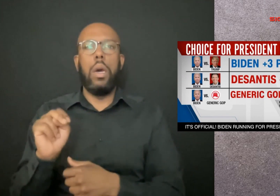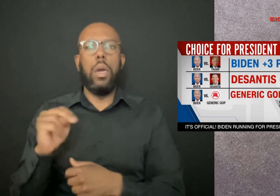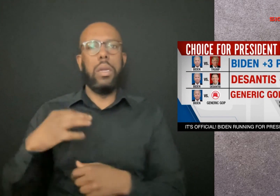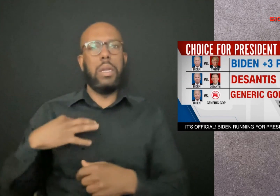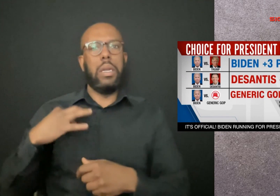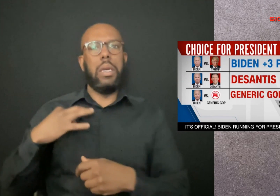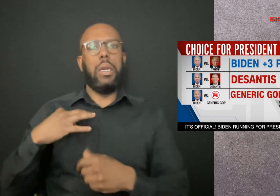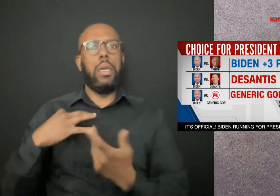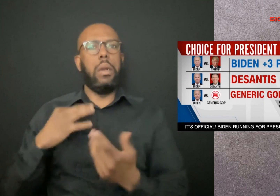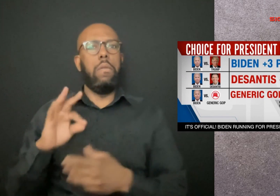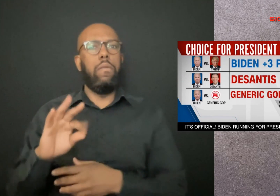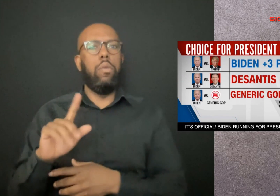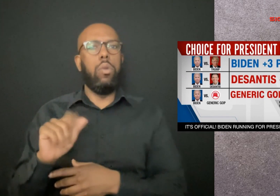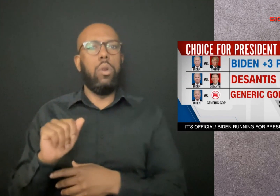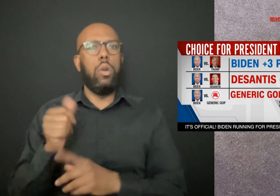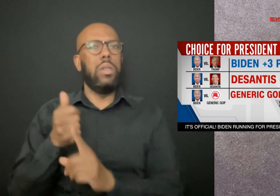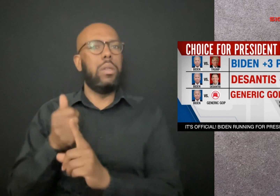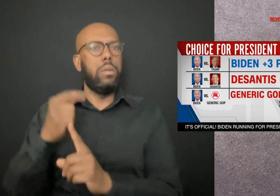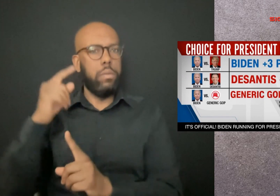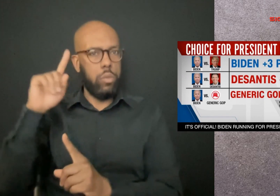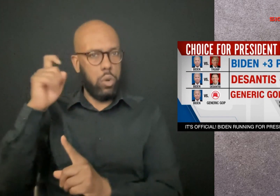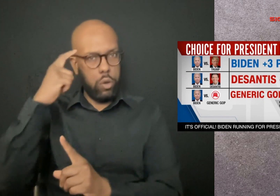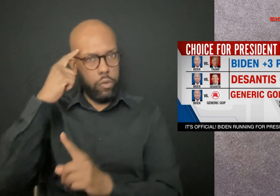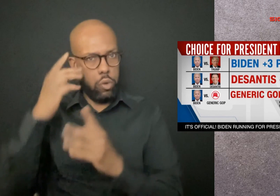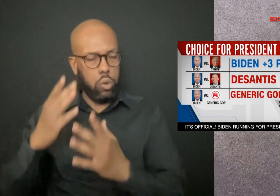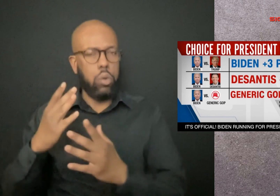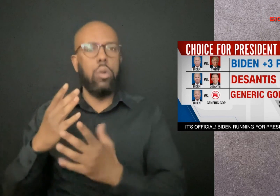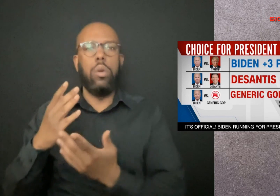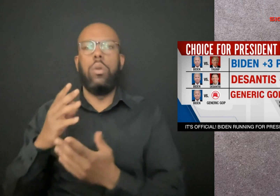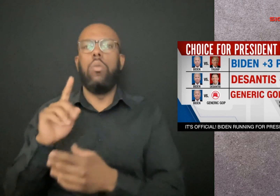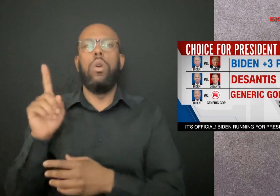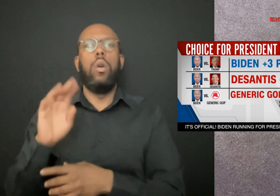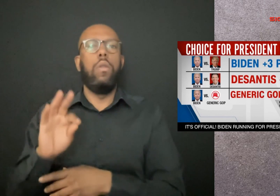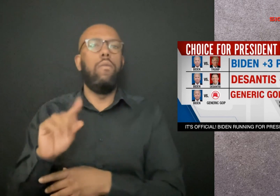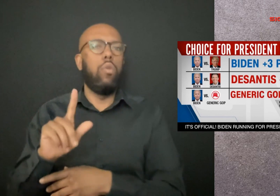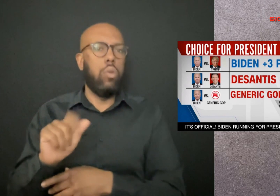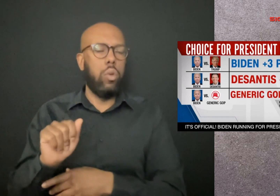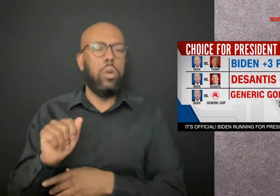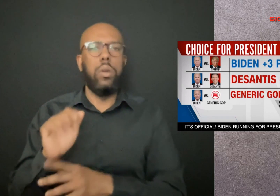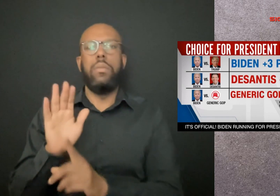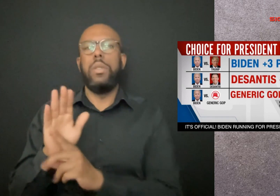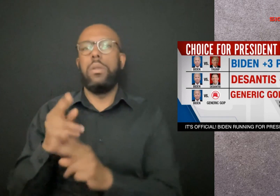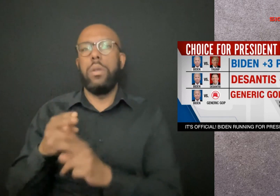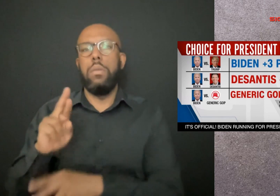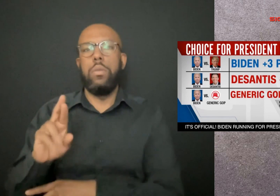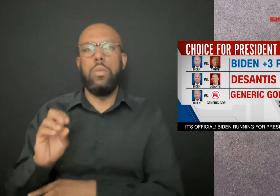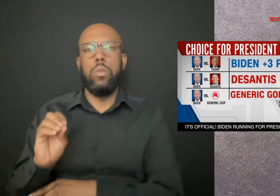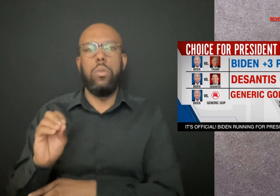that something he does not have against non-candidate Florida governor Ron DeSantis